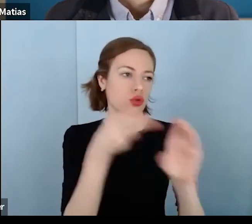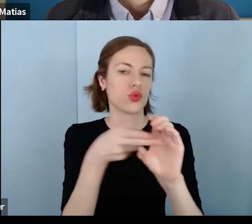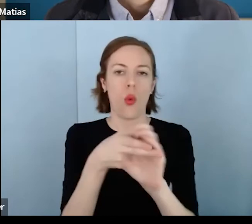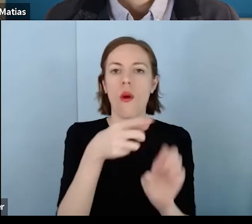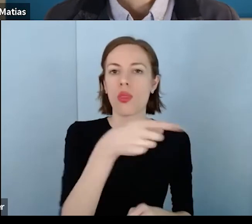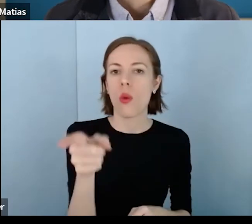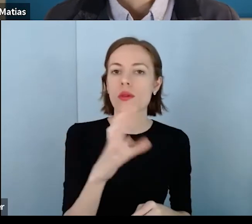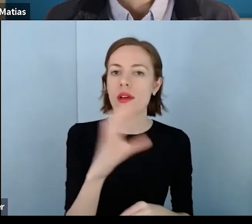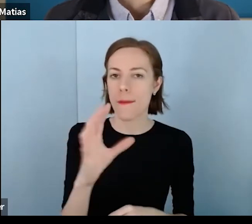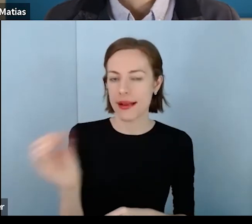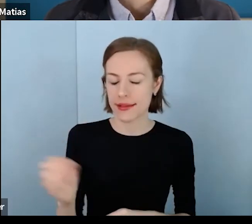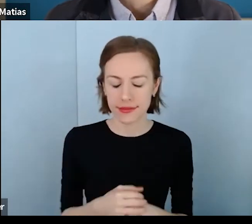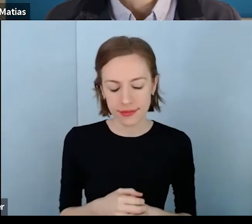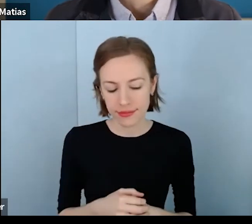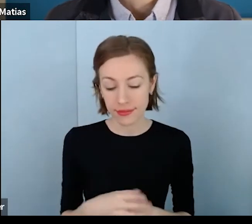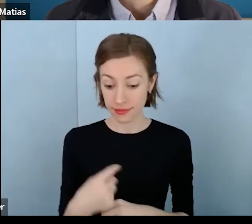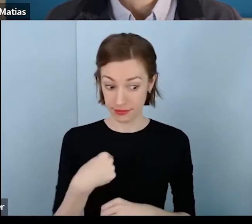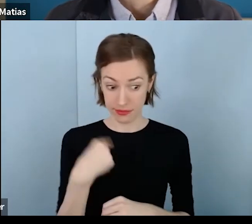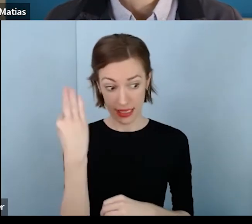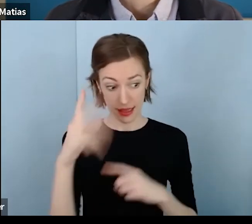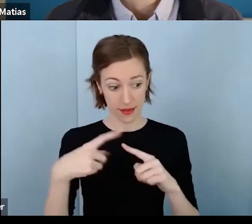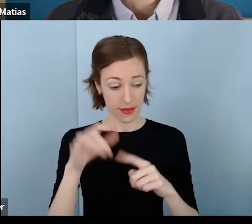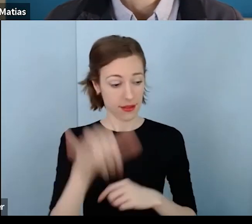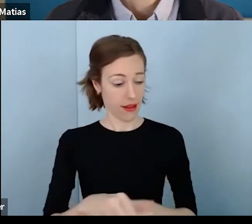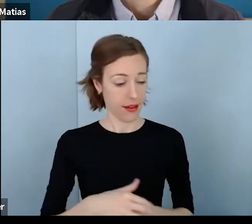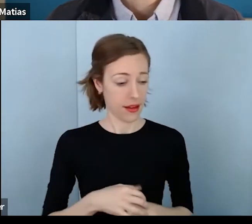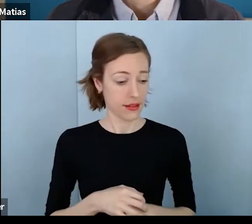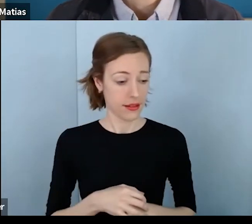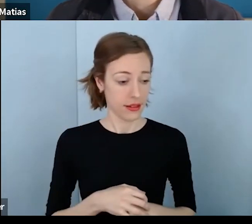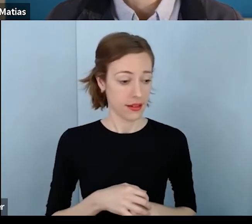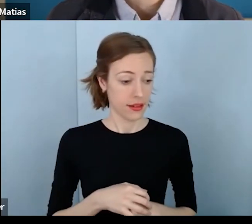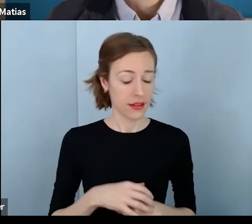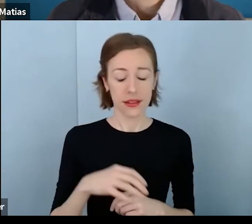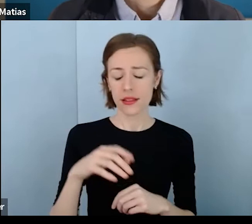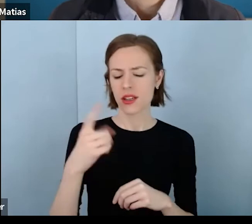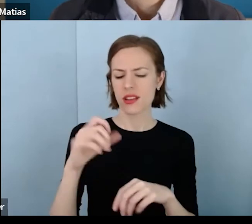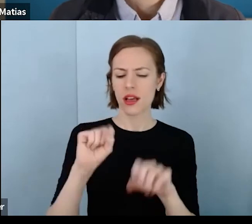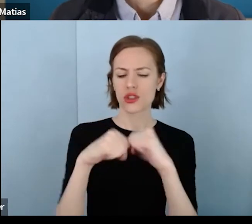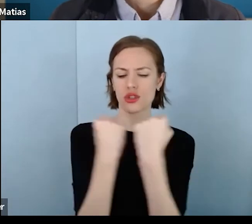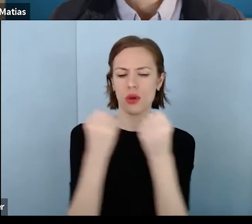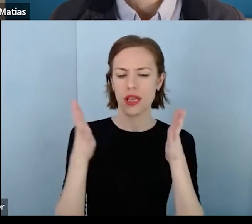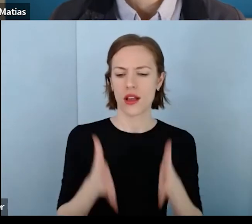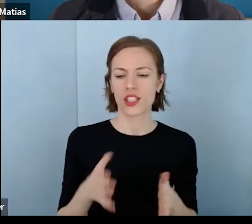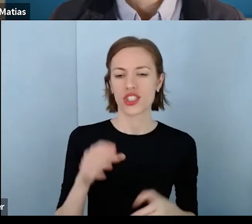I tend to find the work of the sociologist Susan Selby who's written.